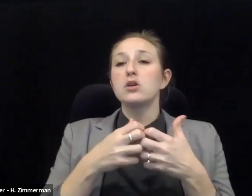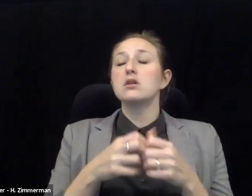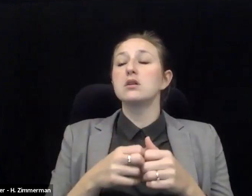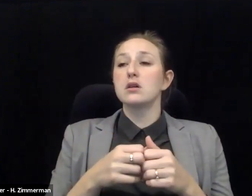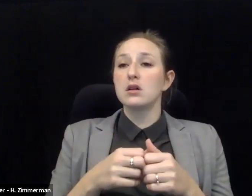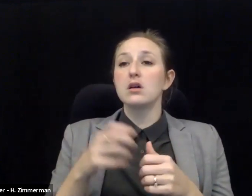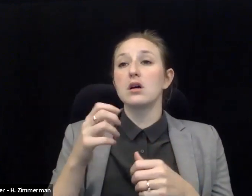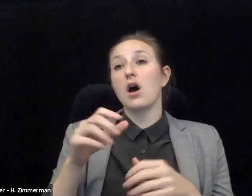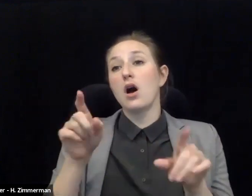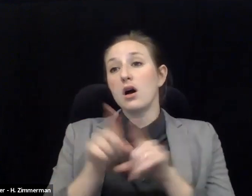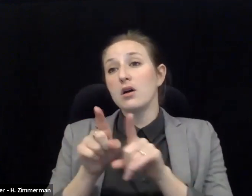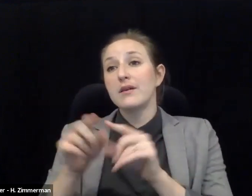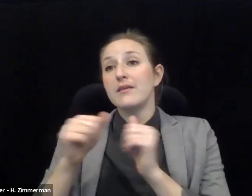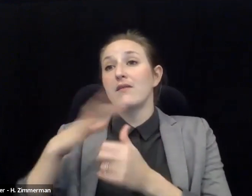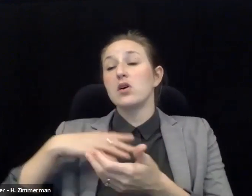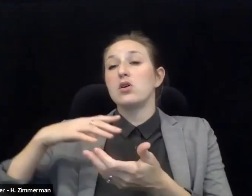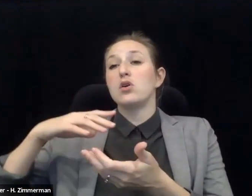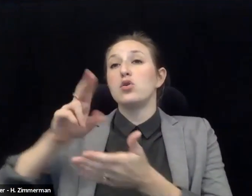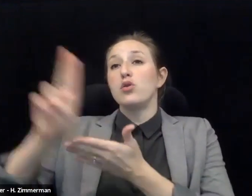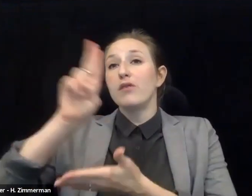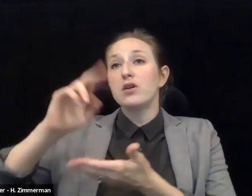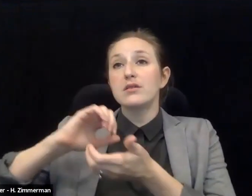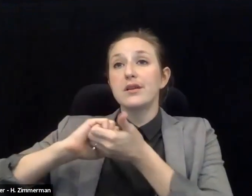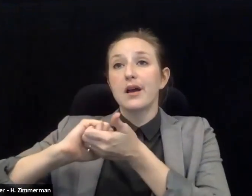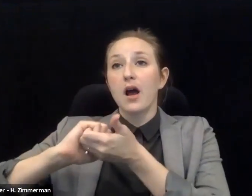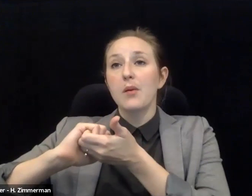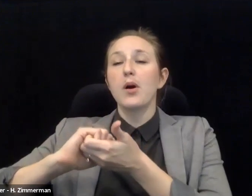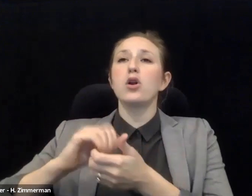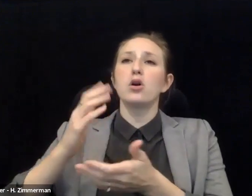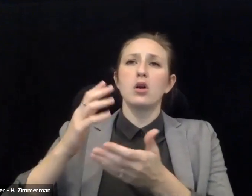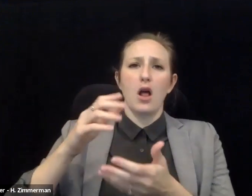should be a pool of funding set aside specifically for accommodation.